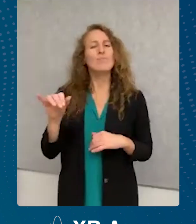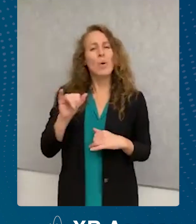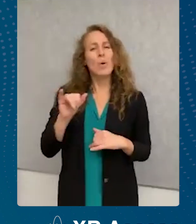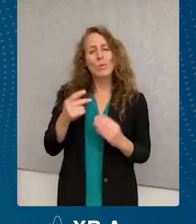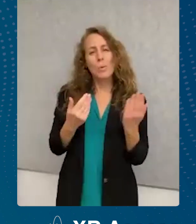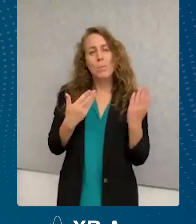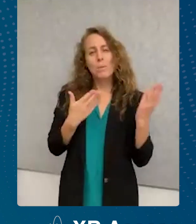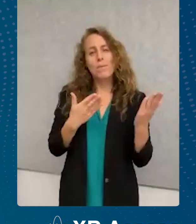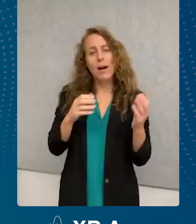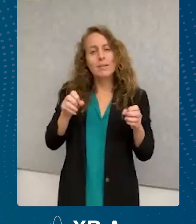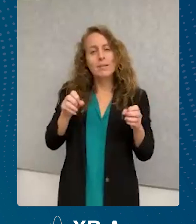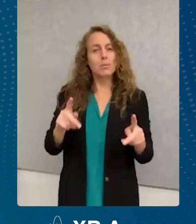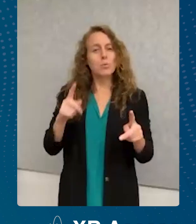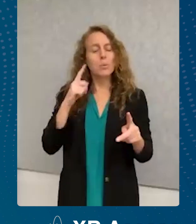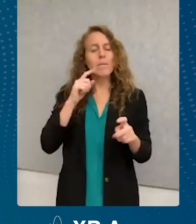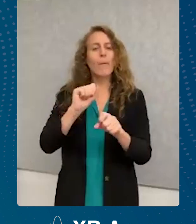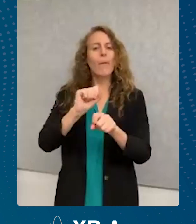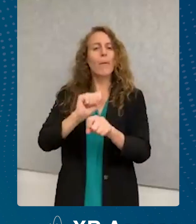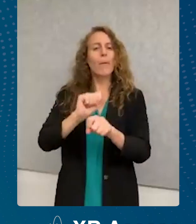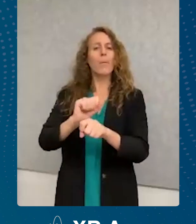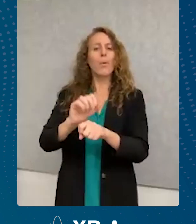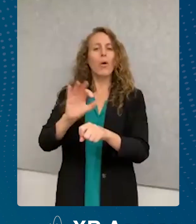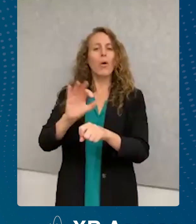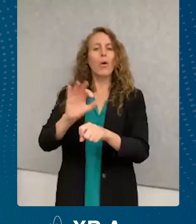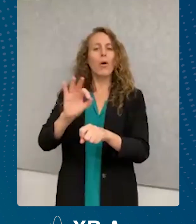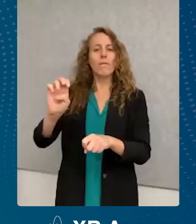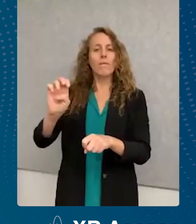for workforce development.